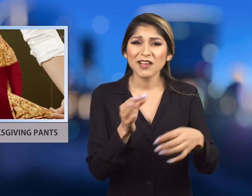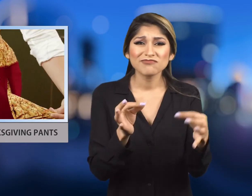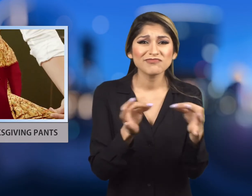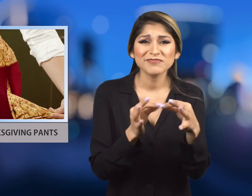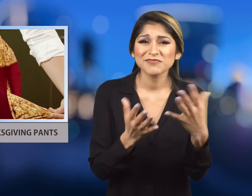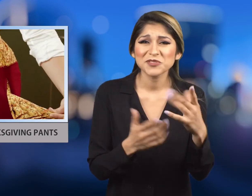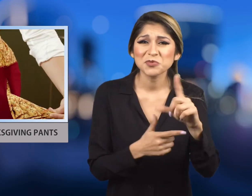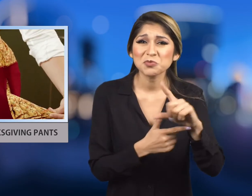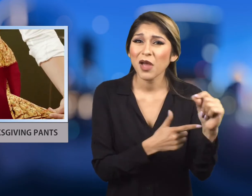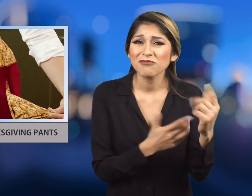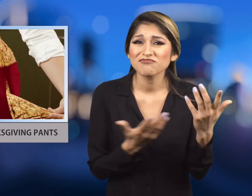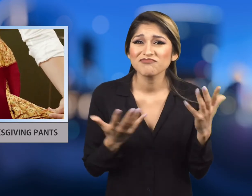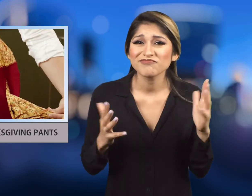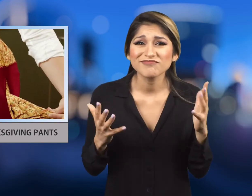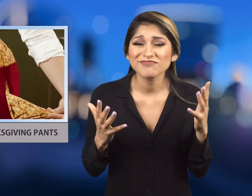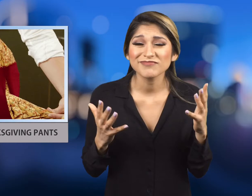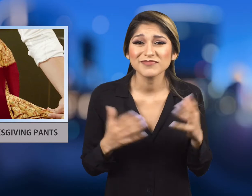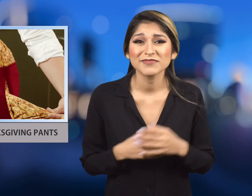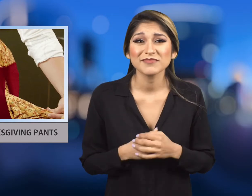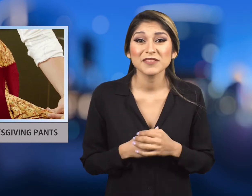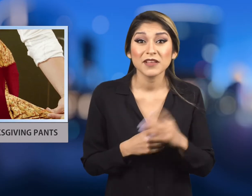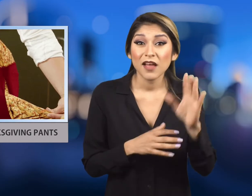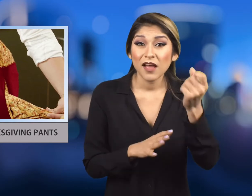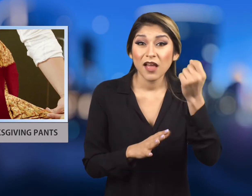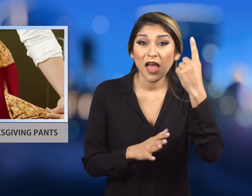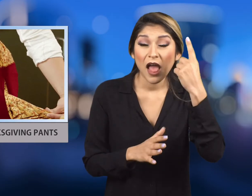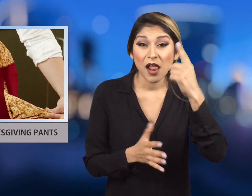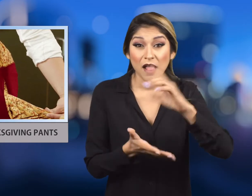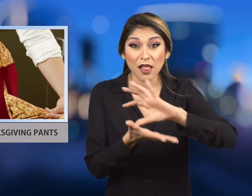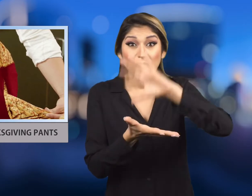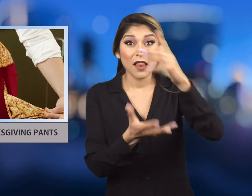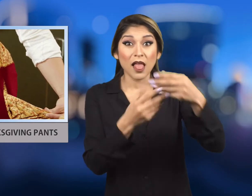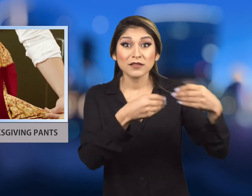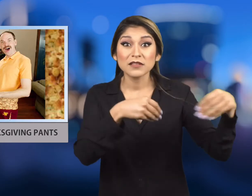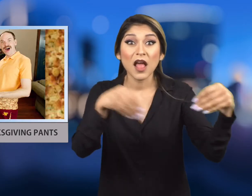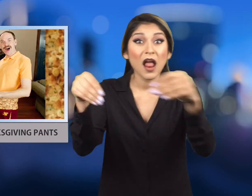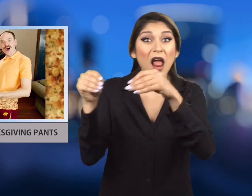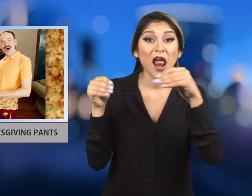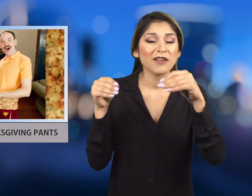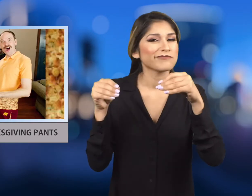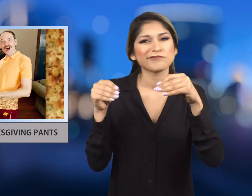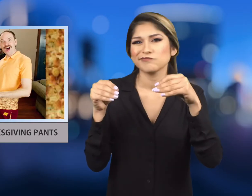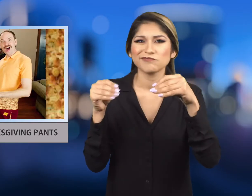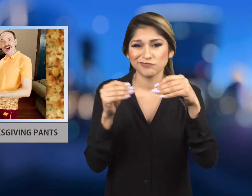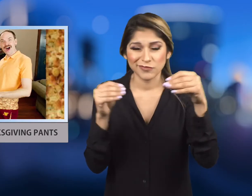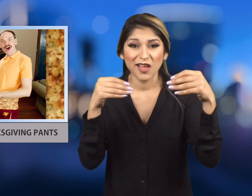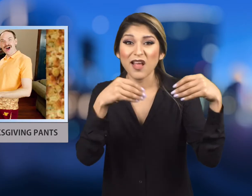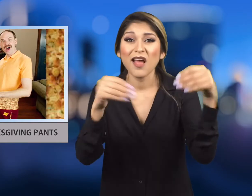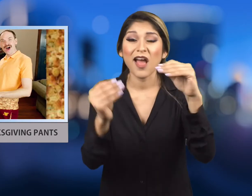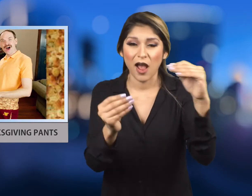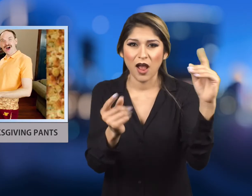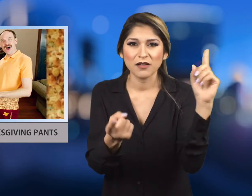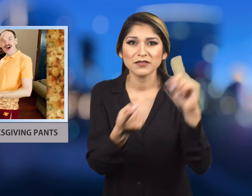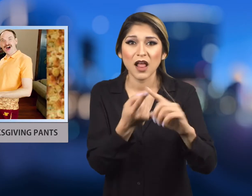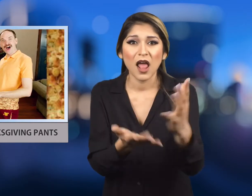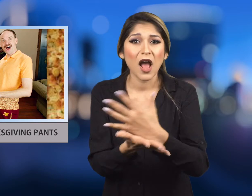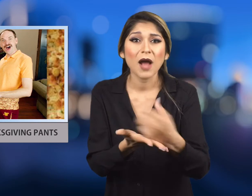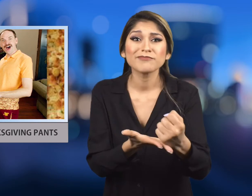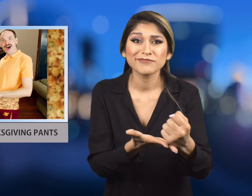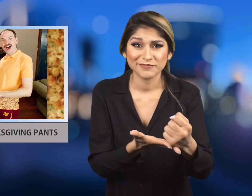It will cost you about 20 bucks while supplies last